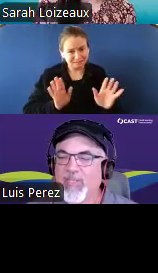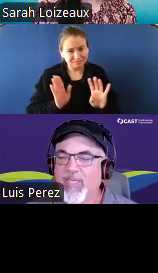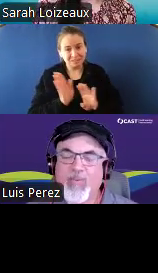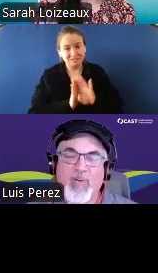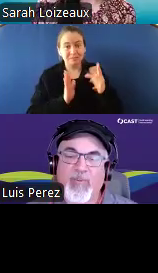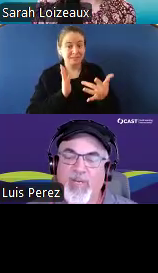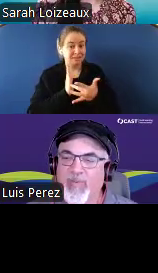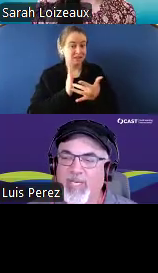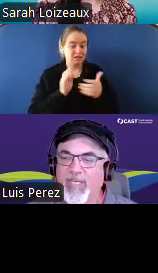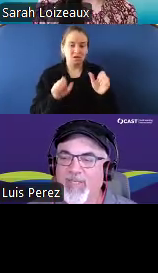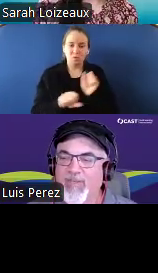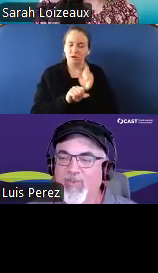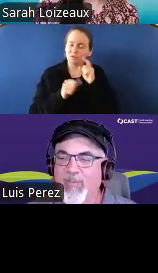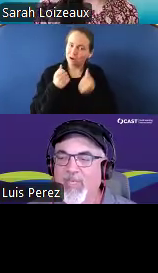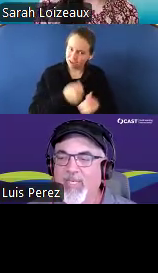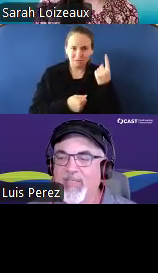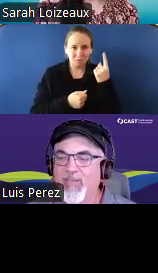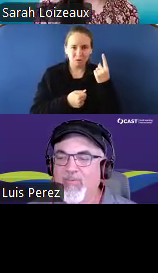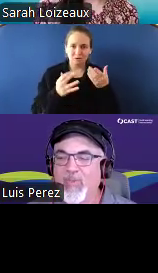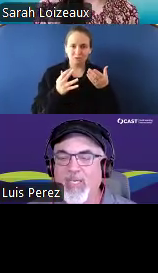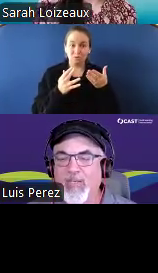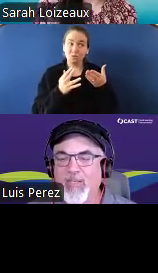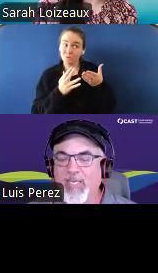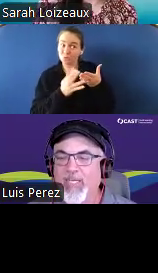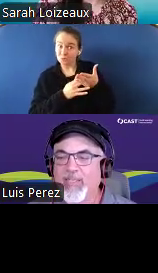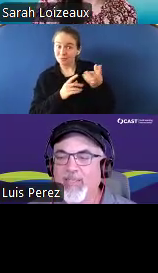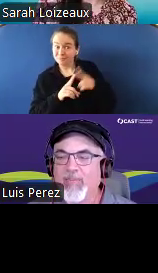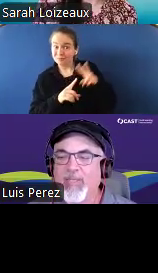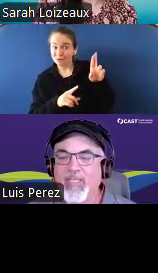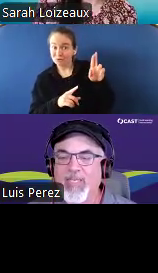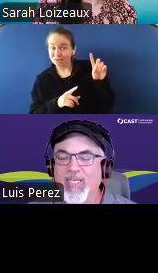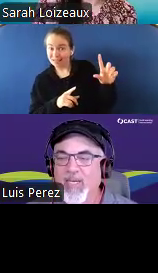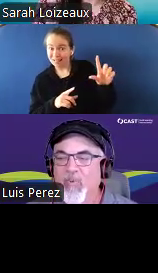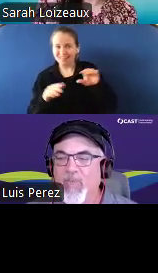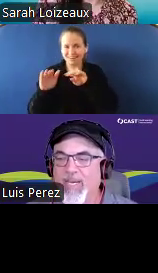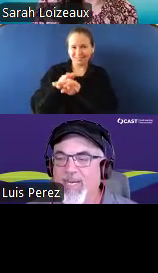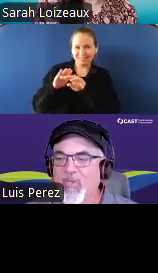that work for everybody through the application of UDL and accessibility. And with that, I'm going